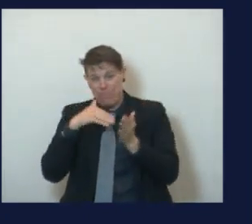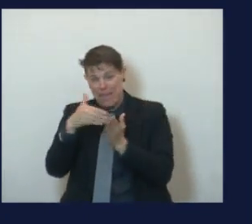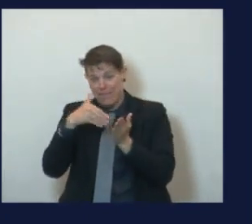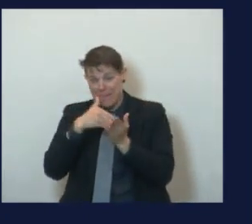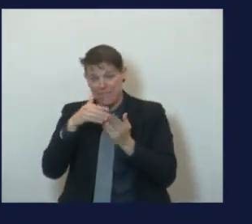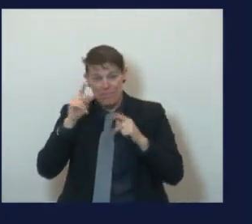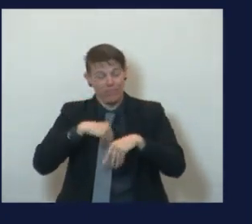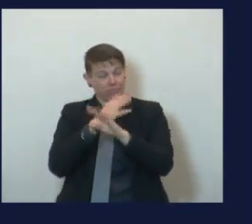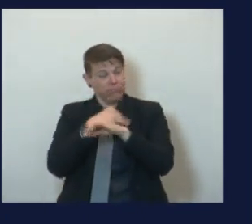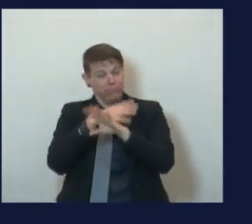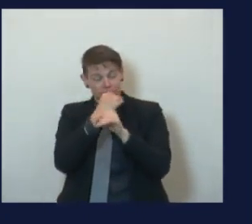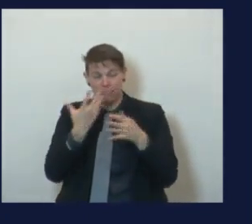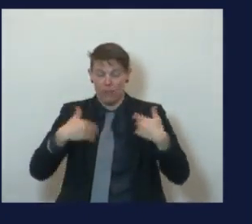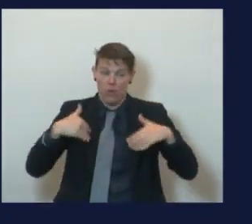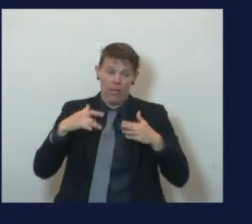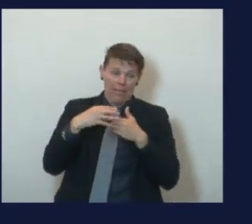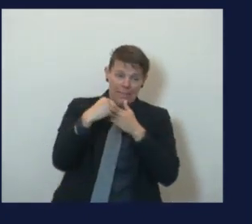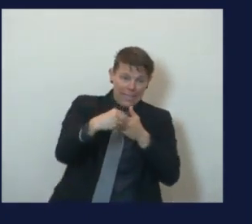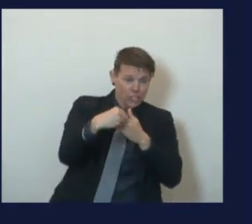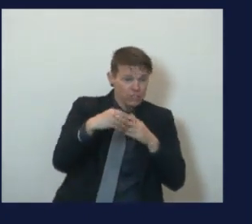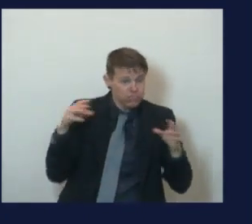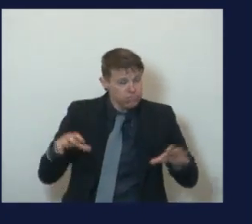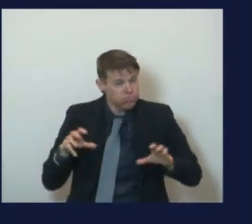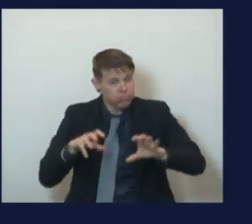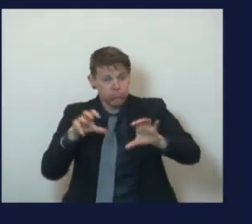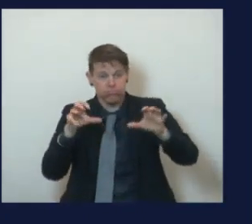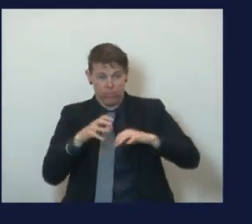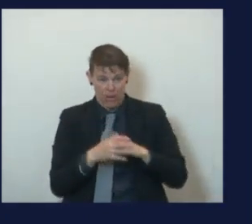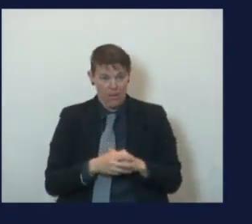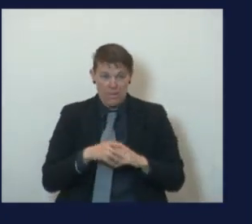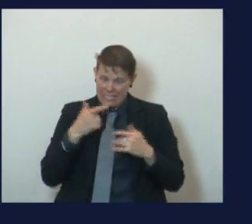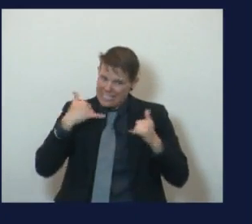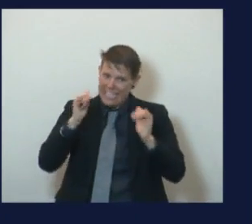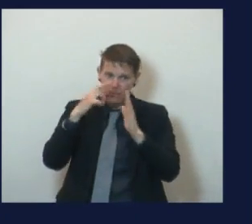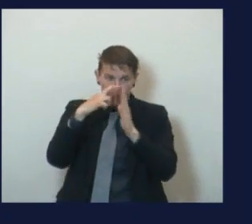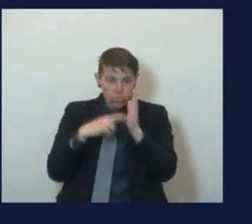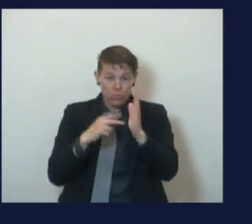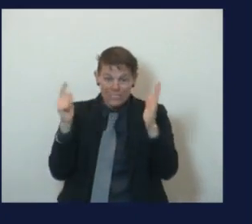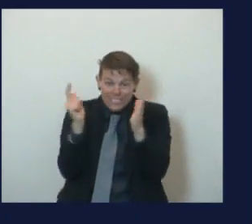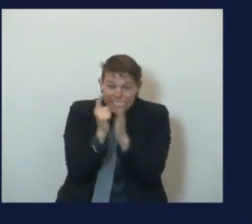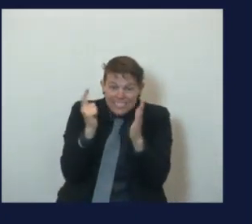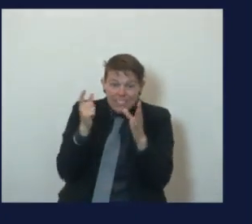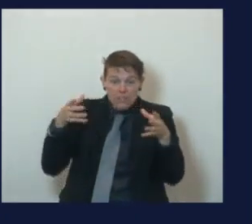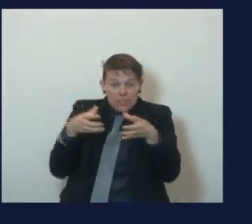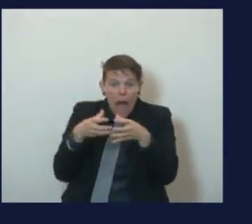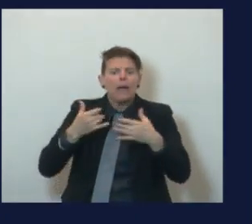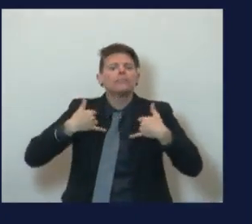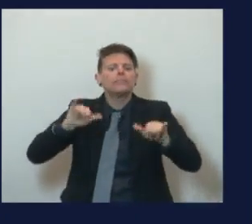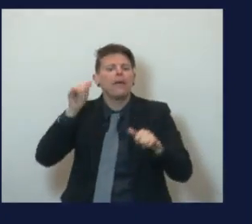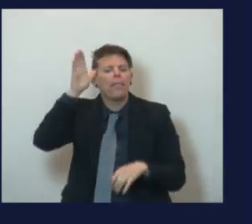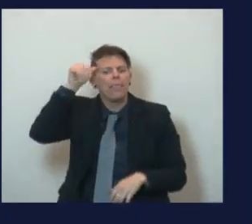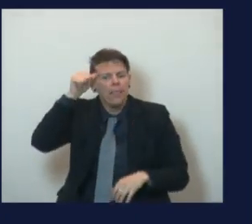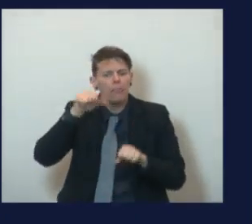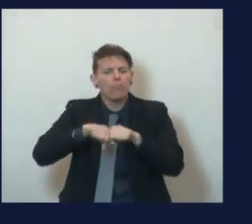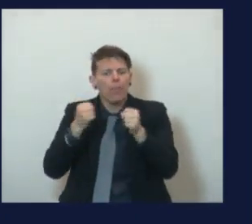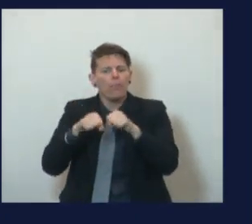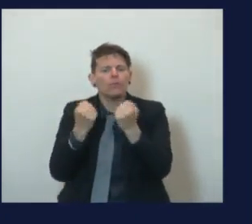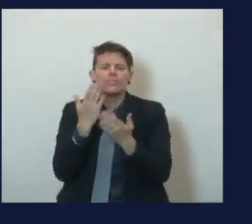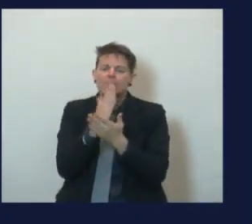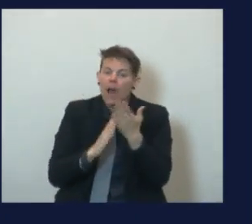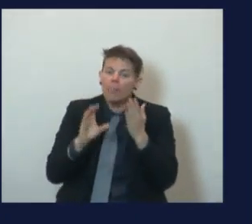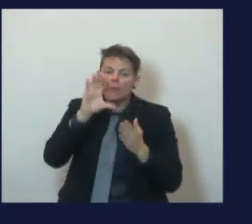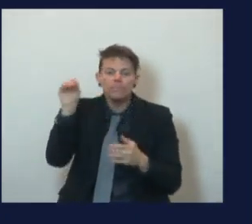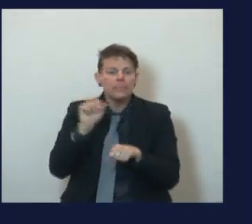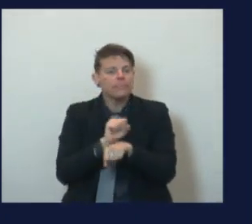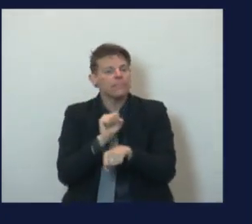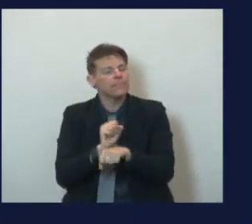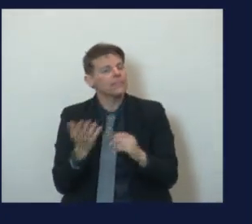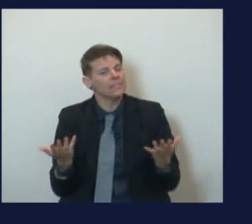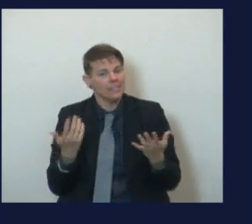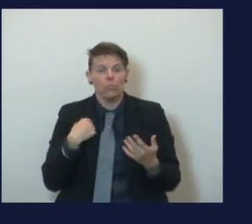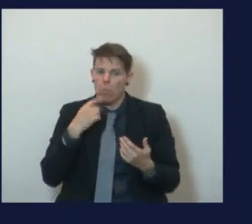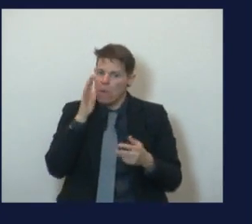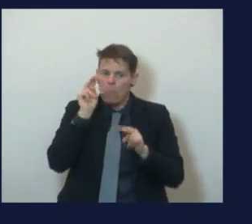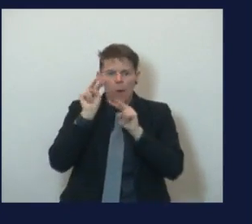I SEE ALL OVER SOCIAL MEDIA WHERE PEOPLE ARE HAVING MEETINGS, EVEN LOCAL LEADERS IN OUR STATE, STILL, IN VIOLATION OF THE PUBLIC HEALTH ORDERS, ARE COMING TOGETHER IN GROUPS OF 10